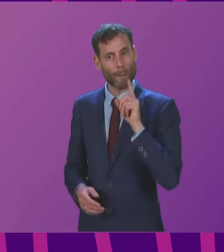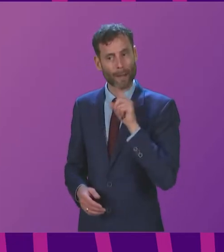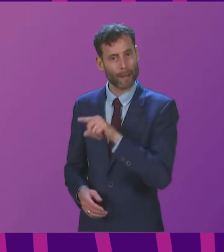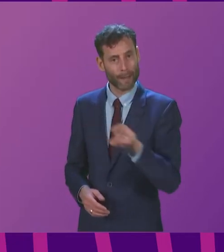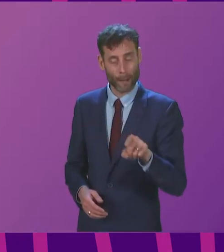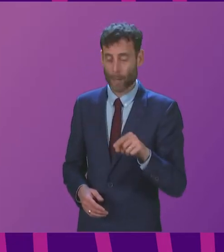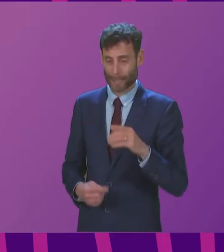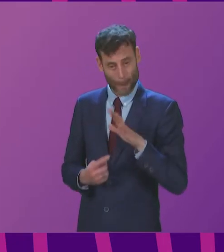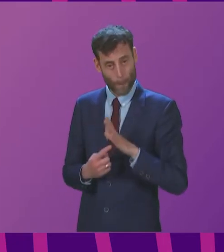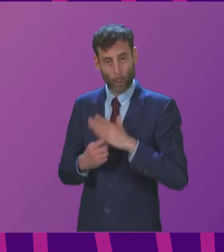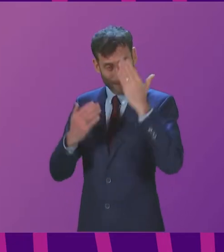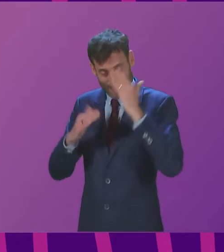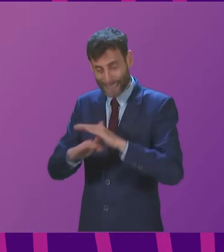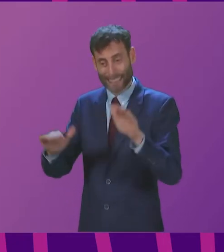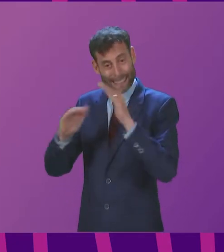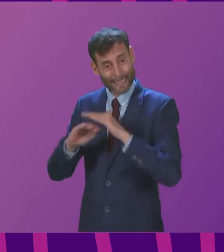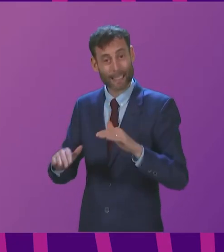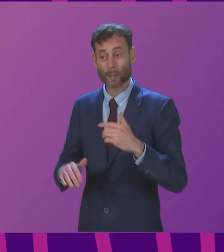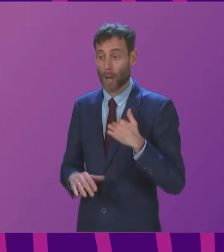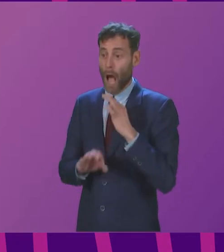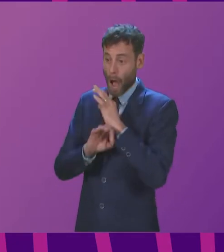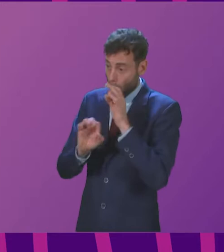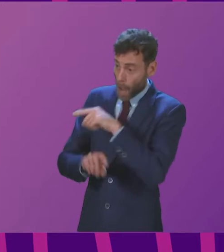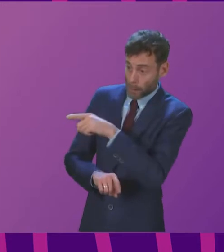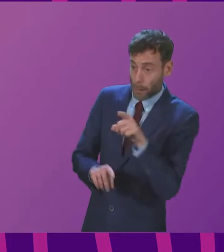Again, I appeal to every member in the chamber to amplify that message